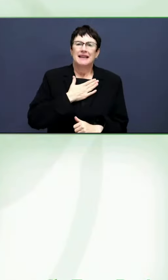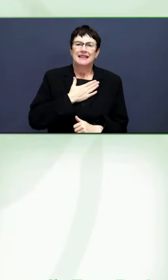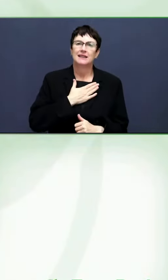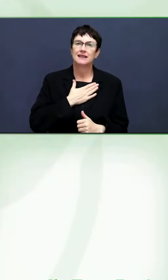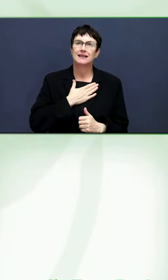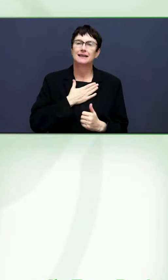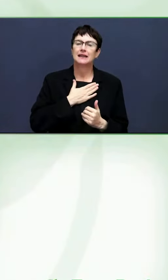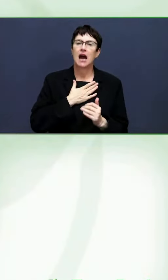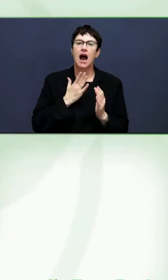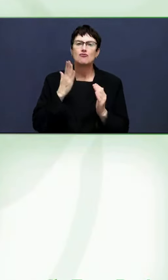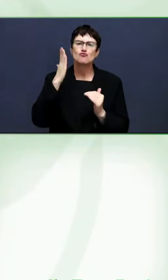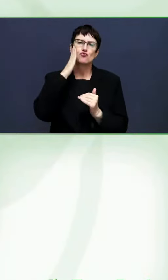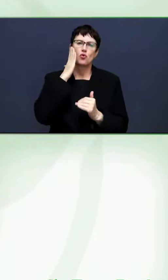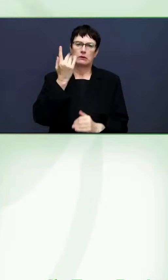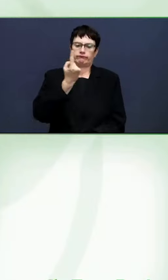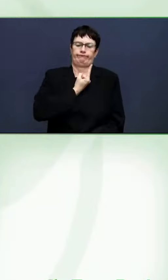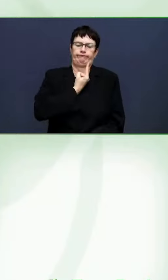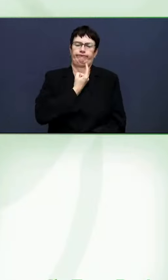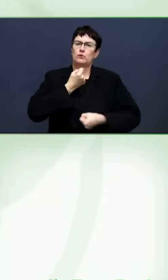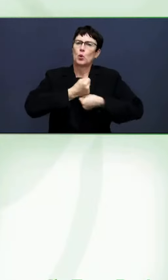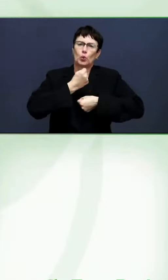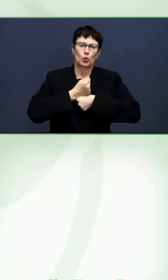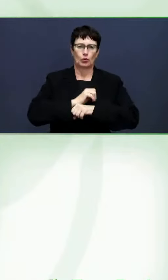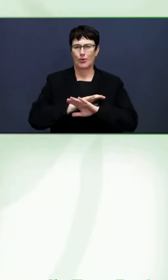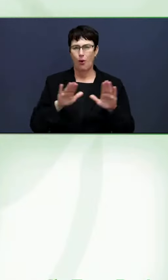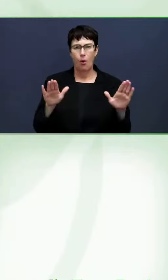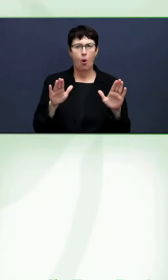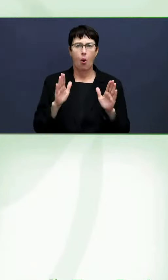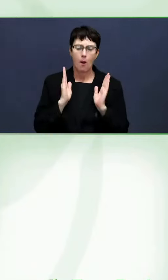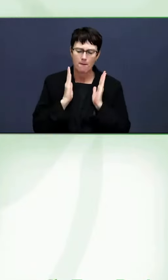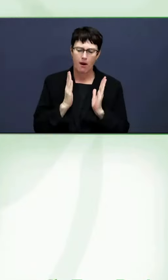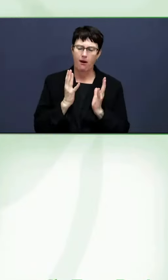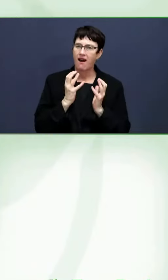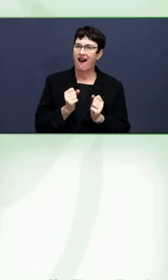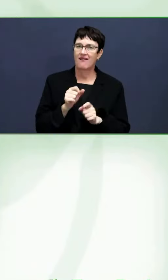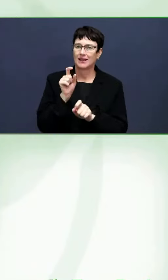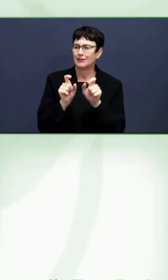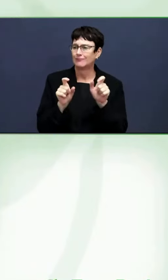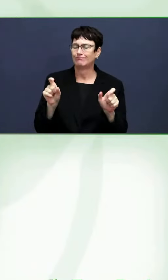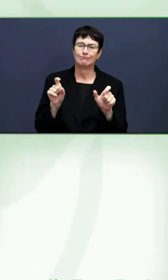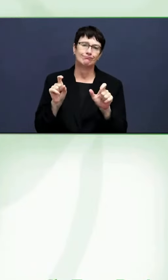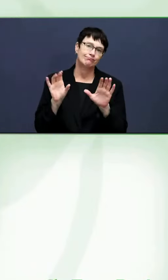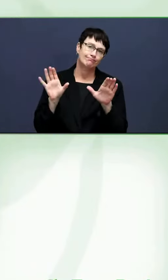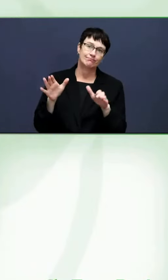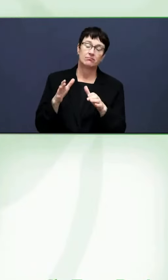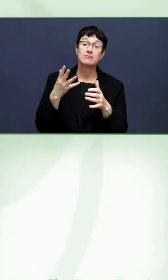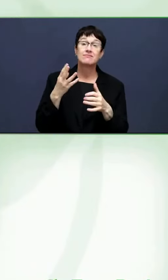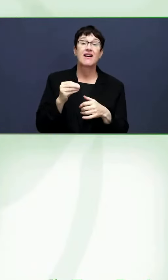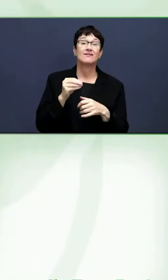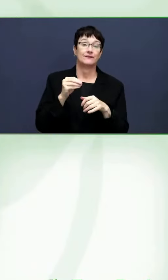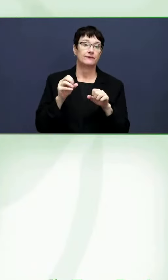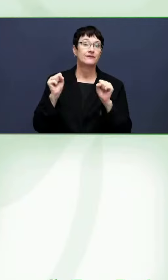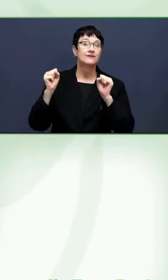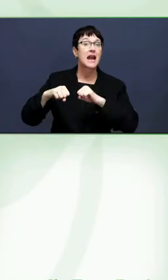Firstly I want to thank EnAble India and the Zero Project Conference, Sunita and Michael